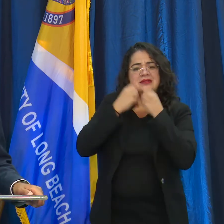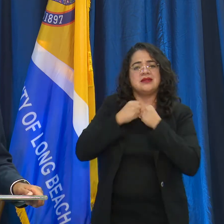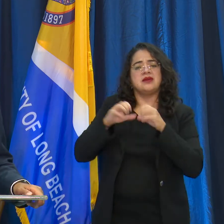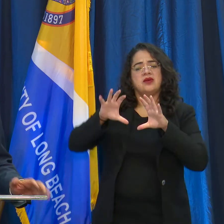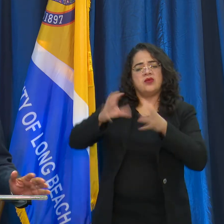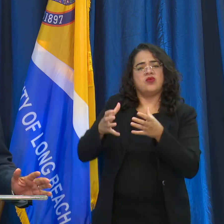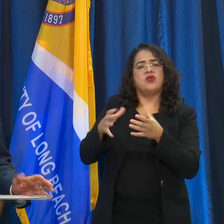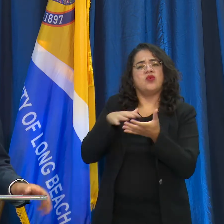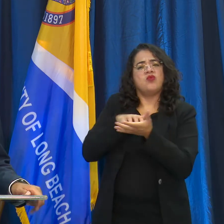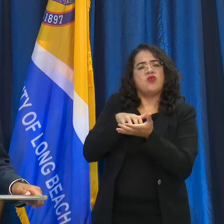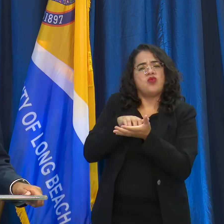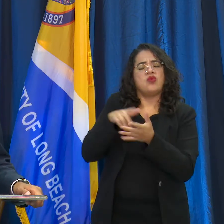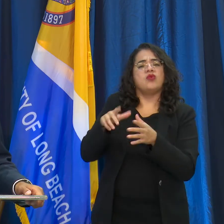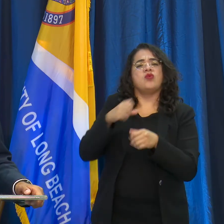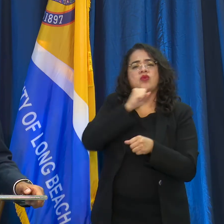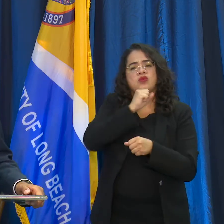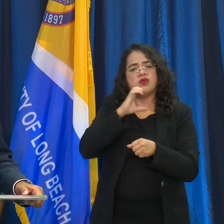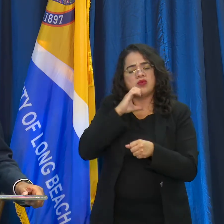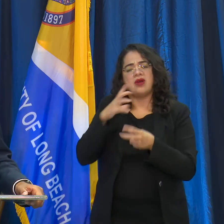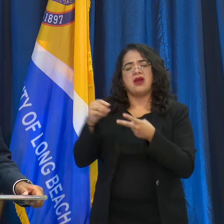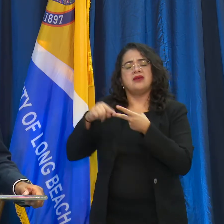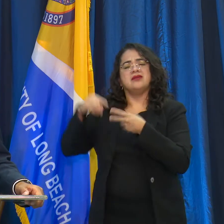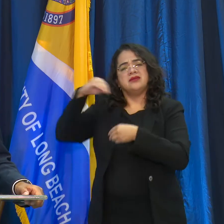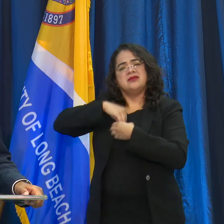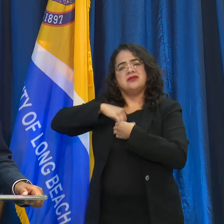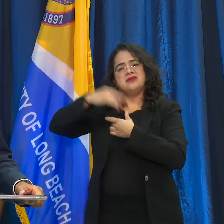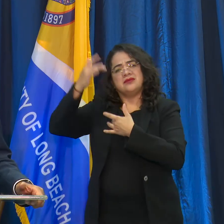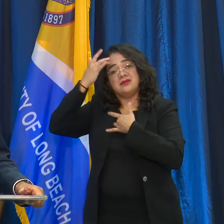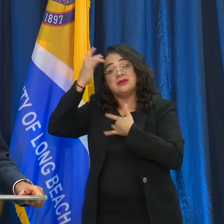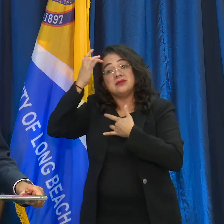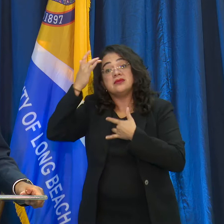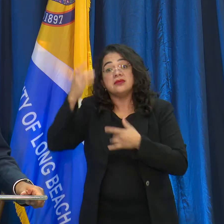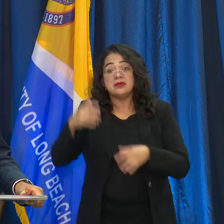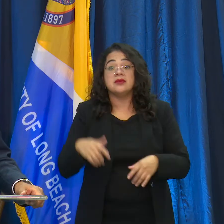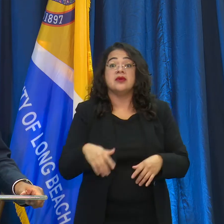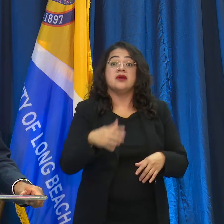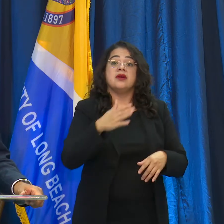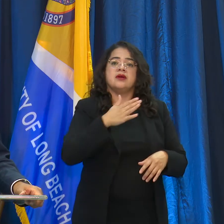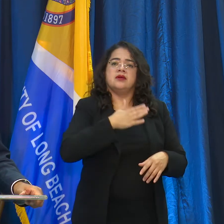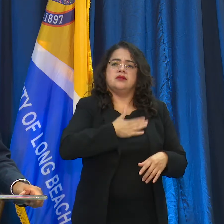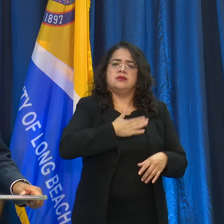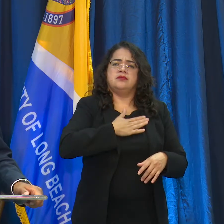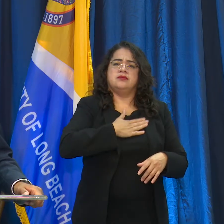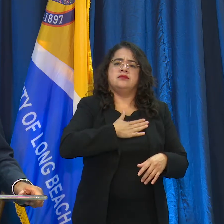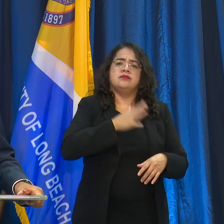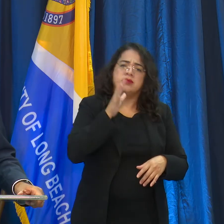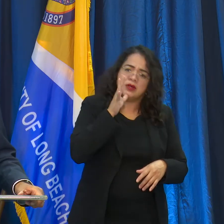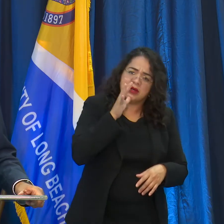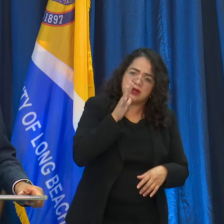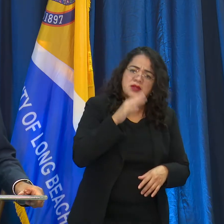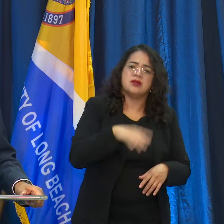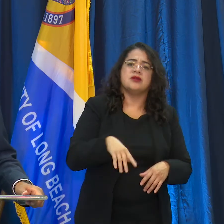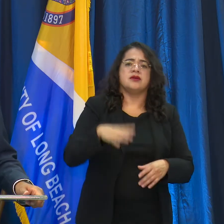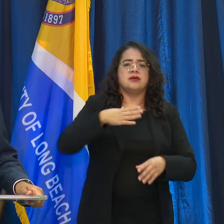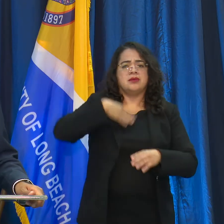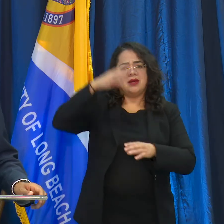I promise to continue to lead us through this pandemic with resolve, compassion, and kindness to each other.